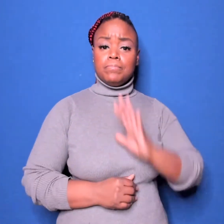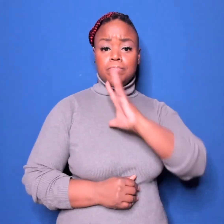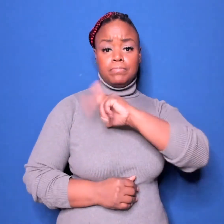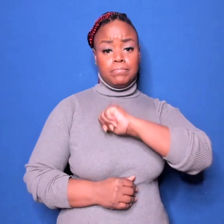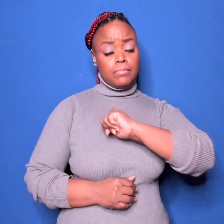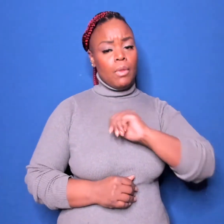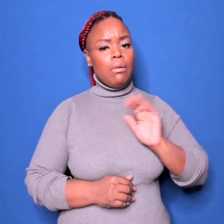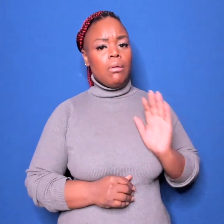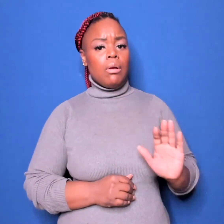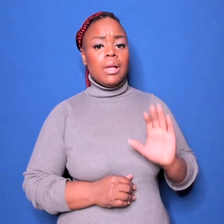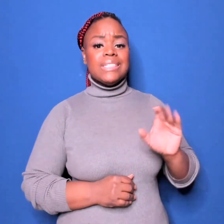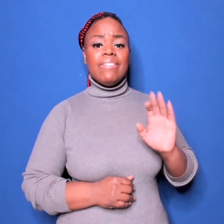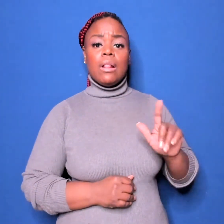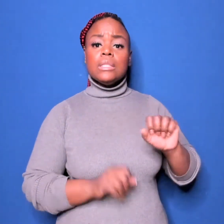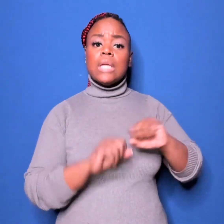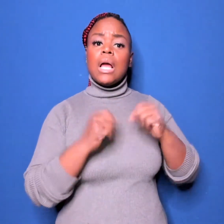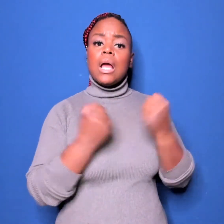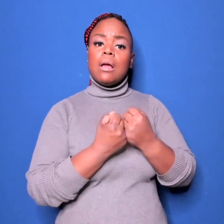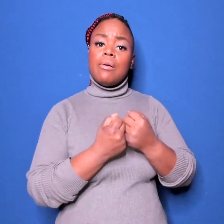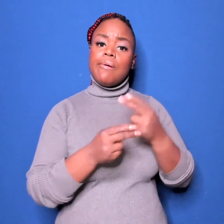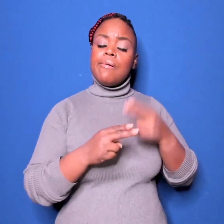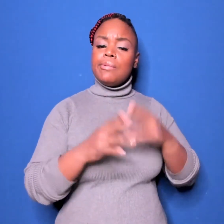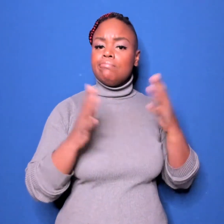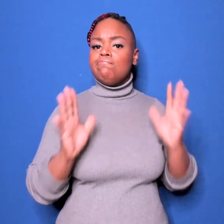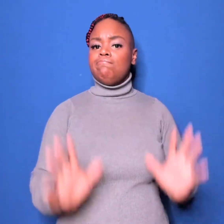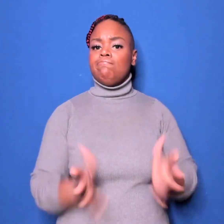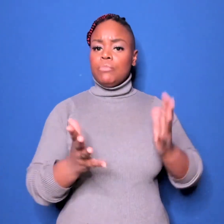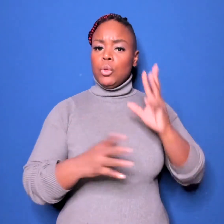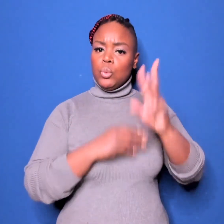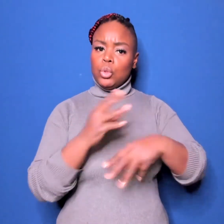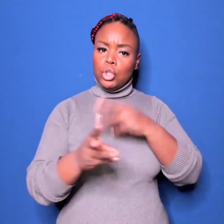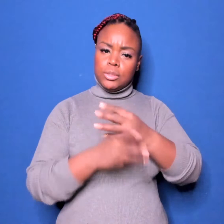Palestinian civil society has called upon the world